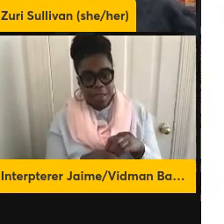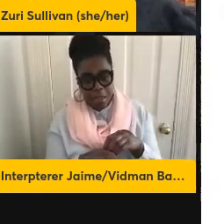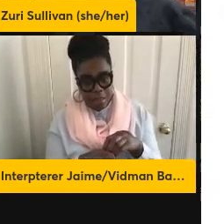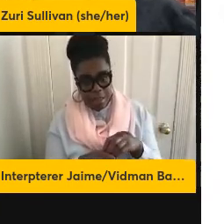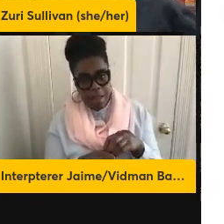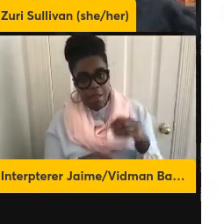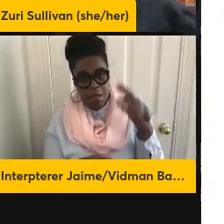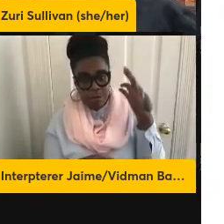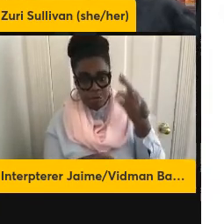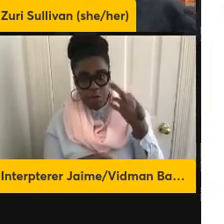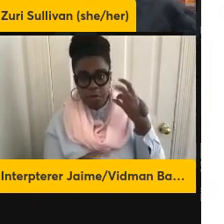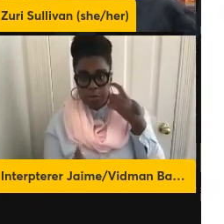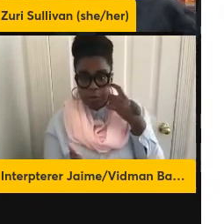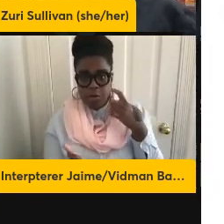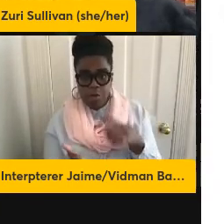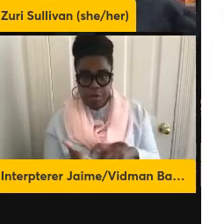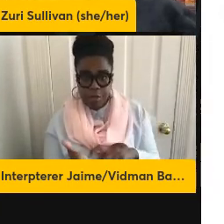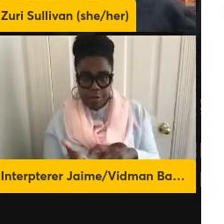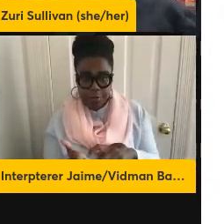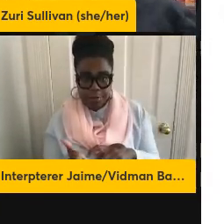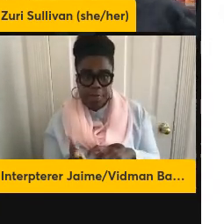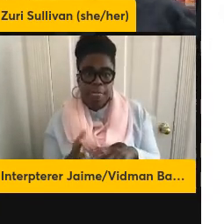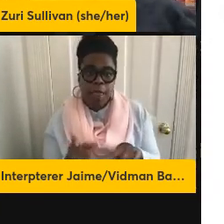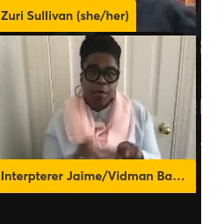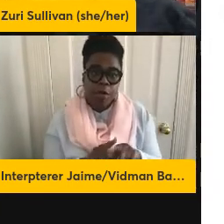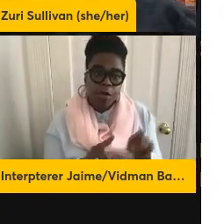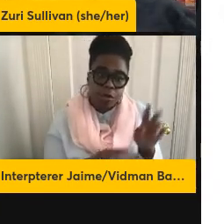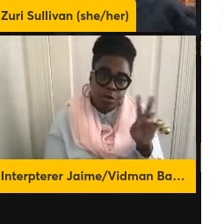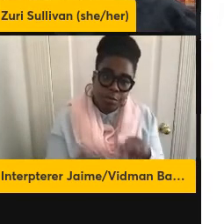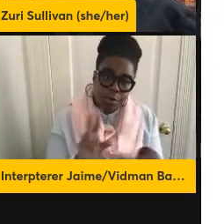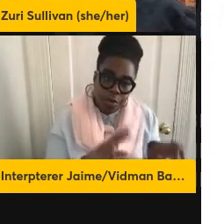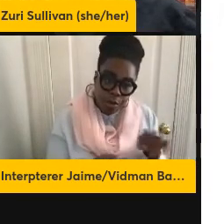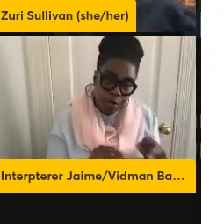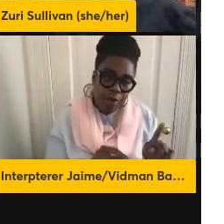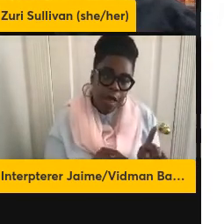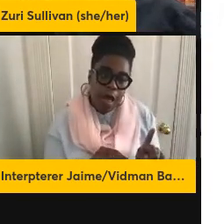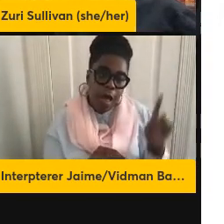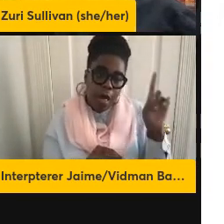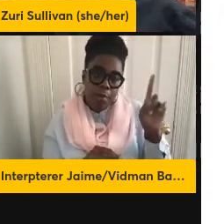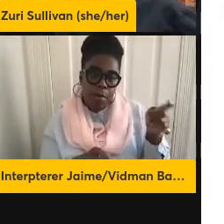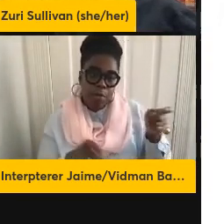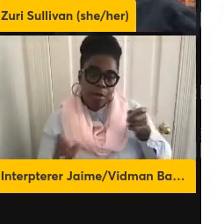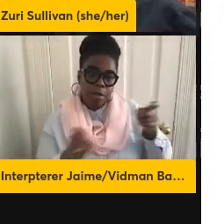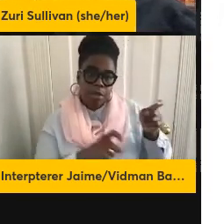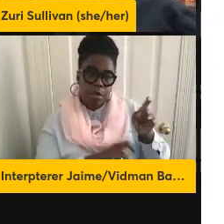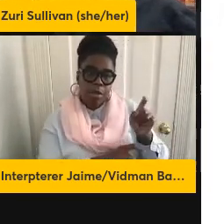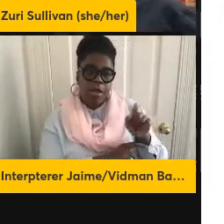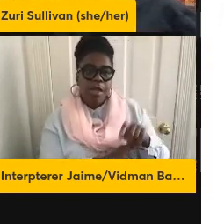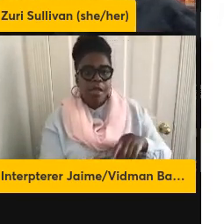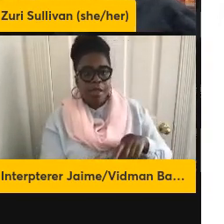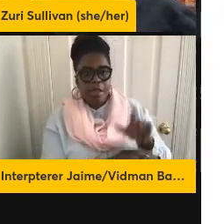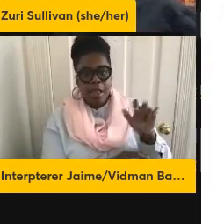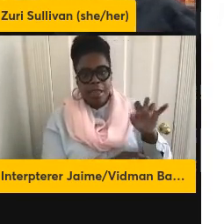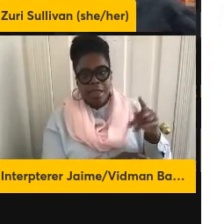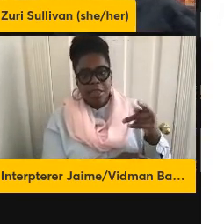caught our attention is that we had also observed an upregulation of the notch ligature jagged to in epithelial cells